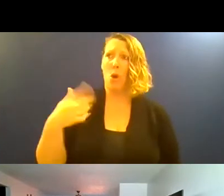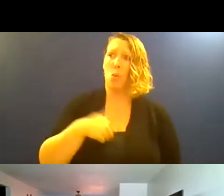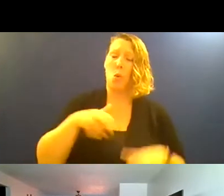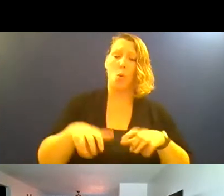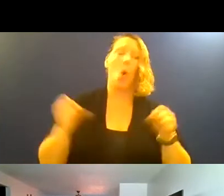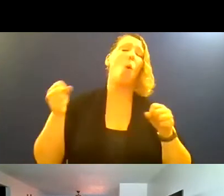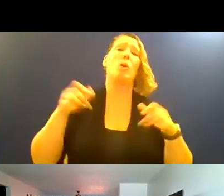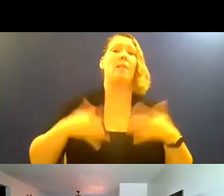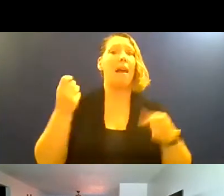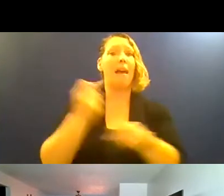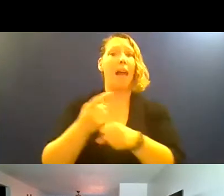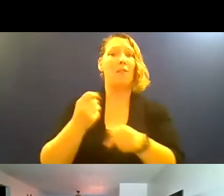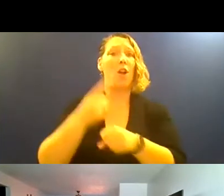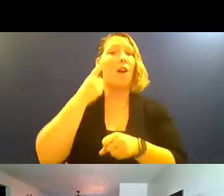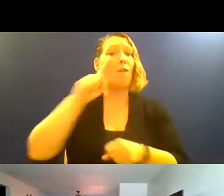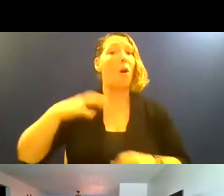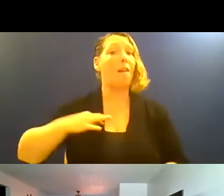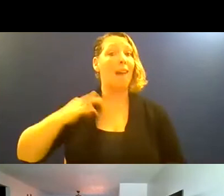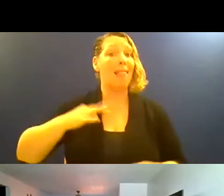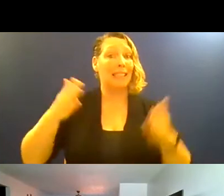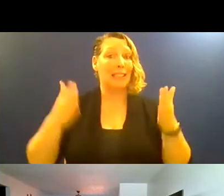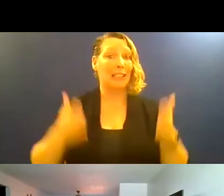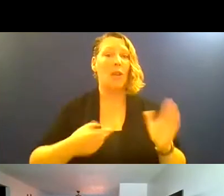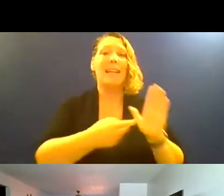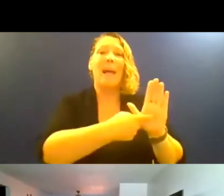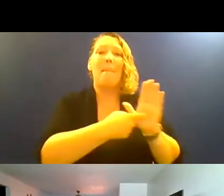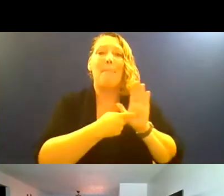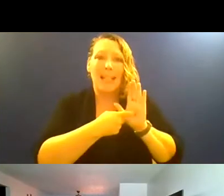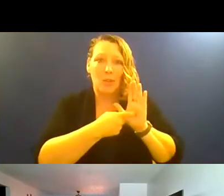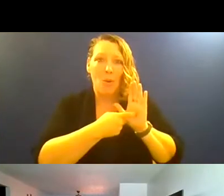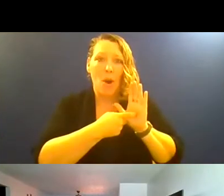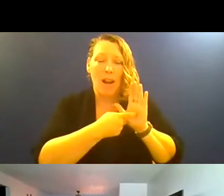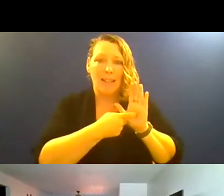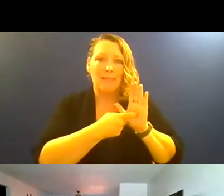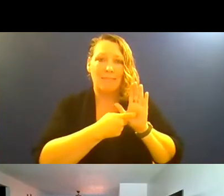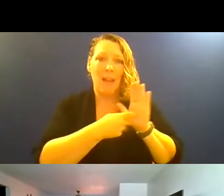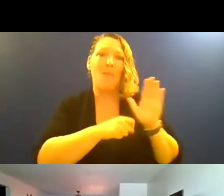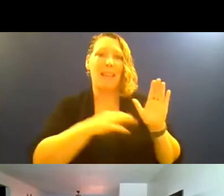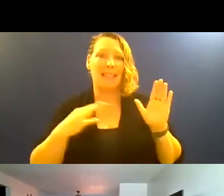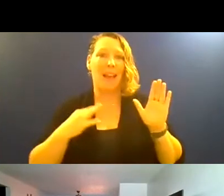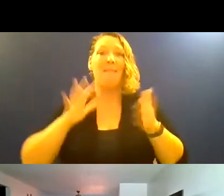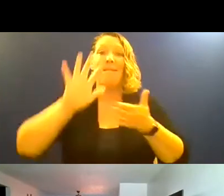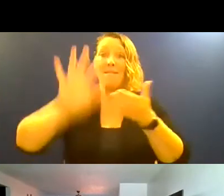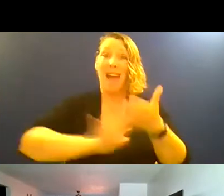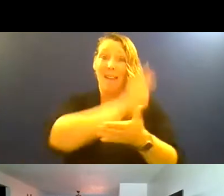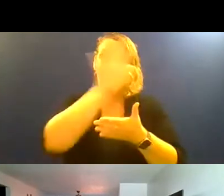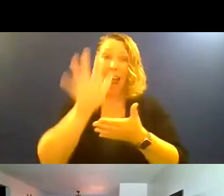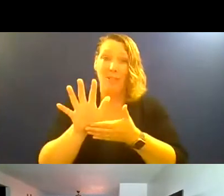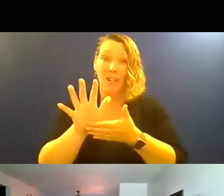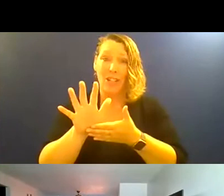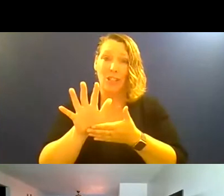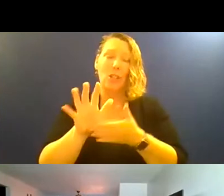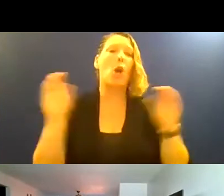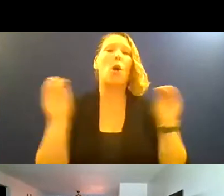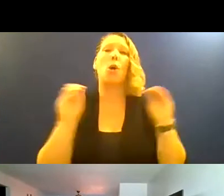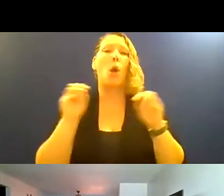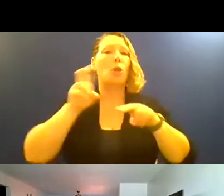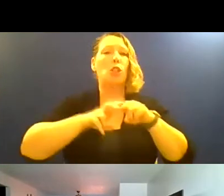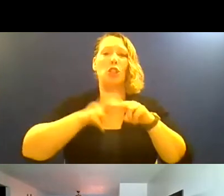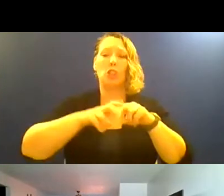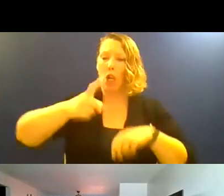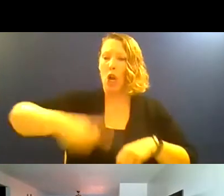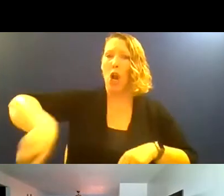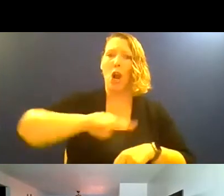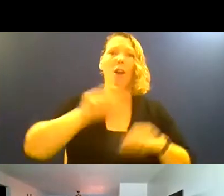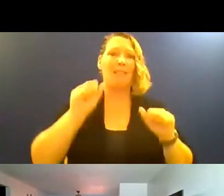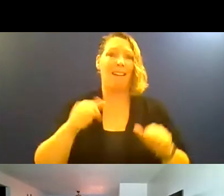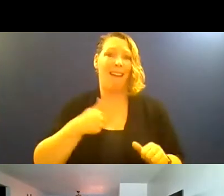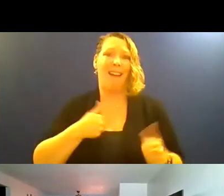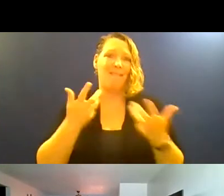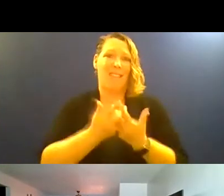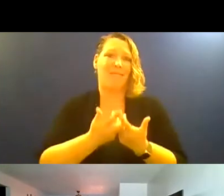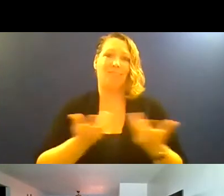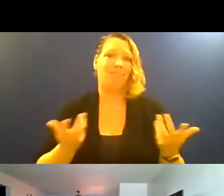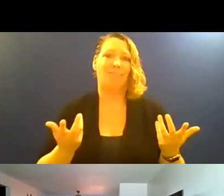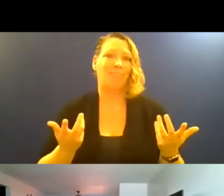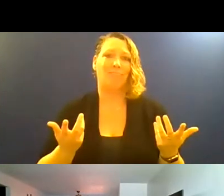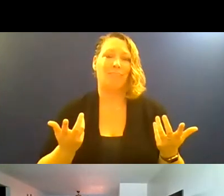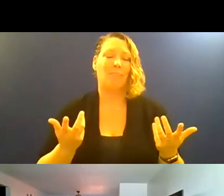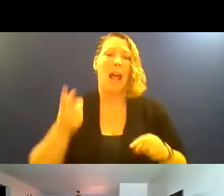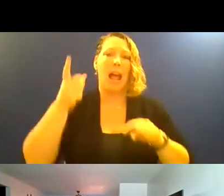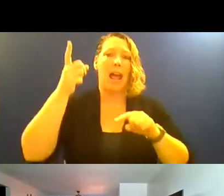an event every year for our volunteers, it's mandatory for our staff. It is five hours long, and there's not a single chair in the venue that you pick that I can sit in, it will not hold my weight.